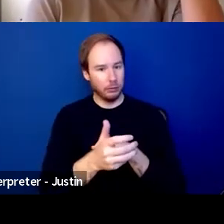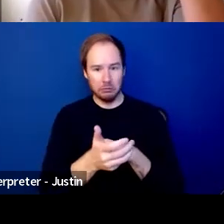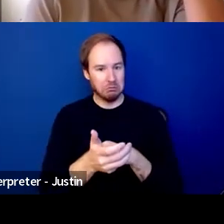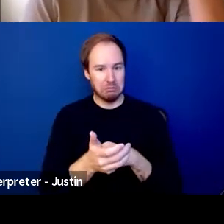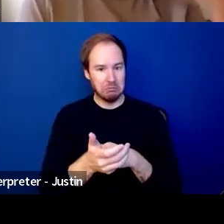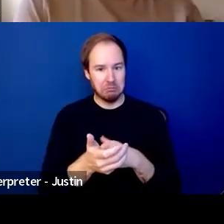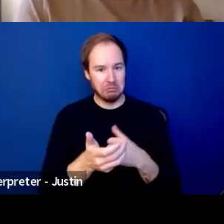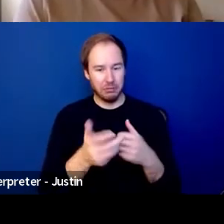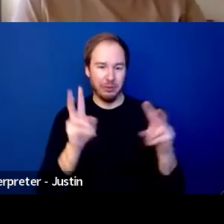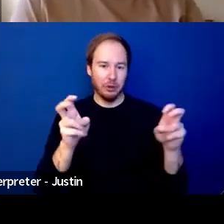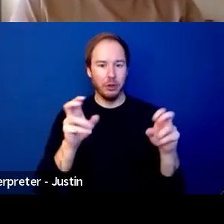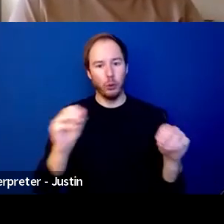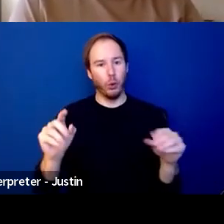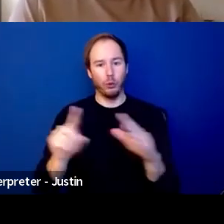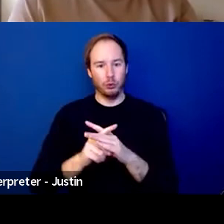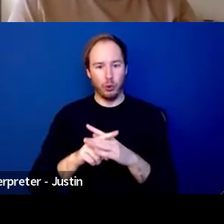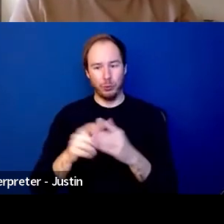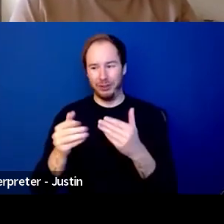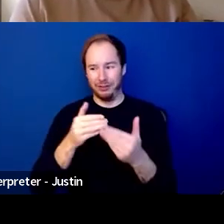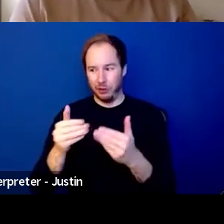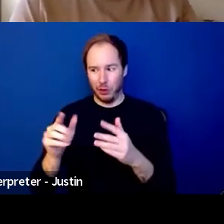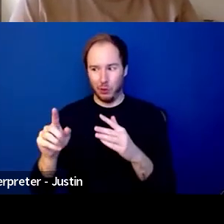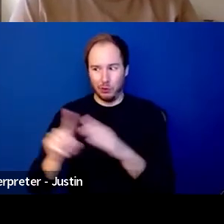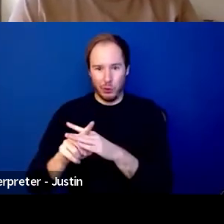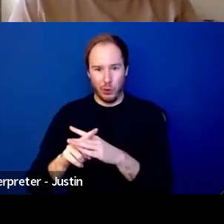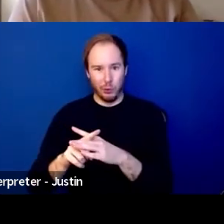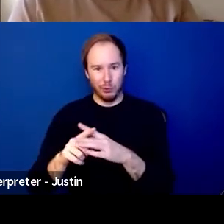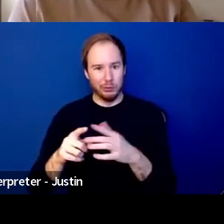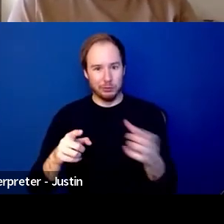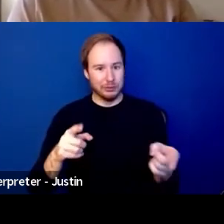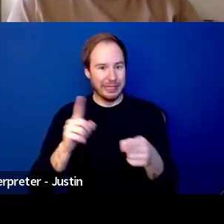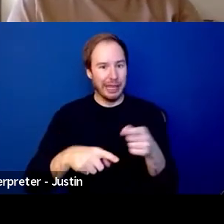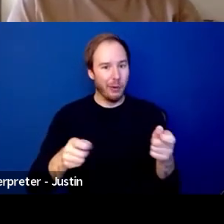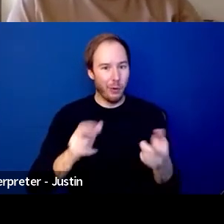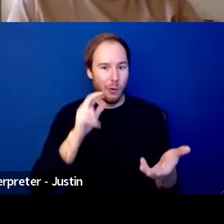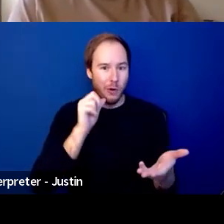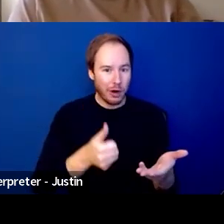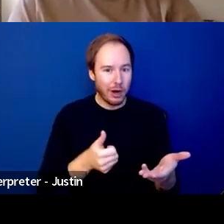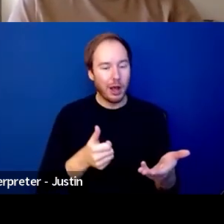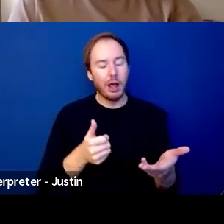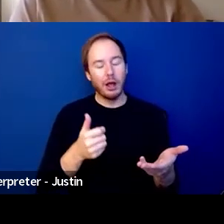not showing up to an appointment, right? So I also wanted to add that because